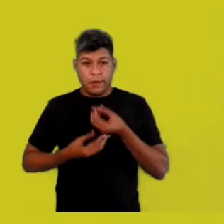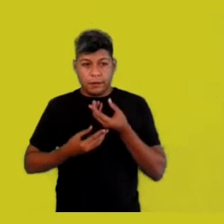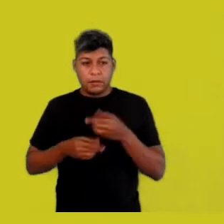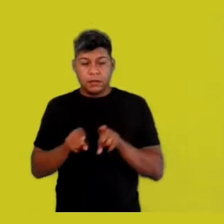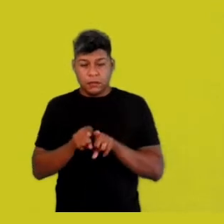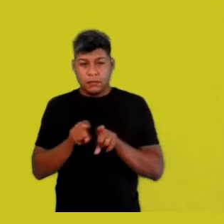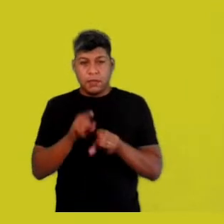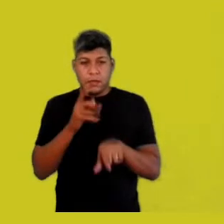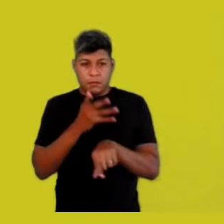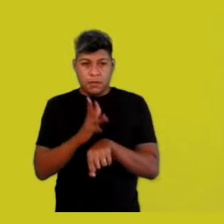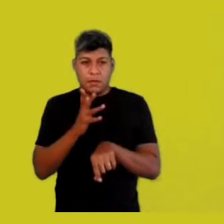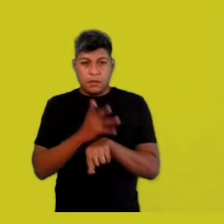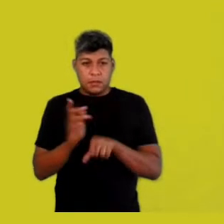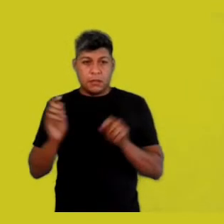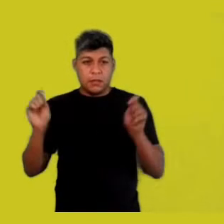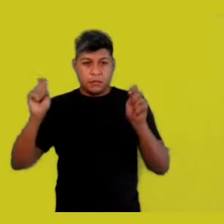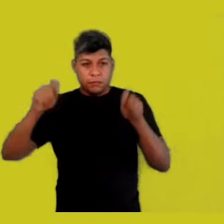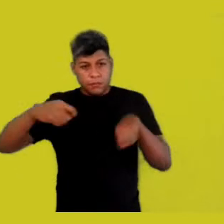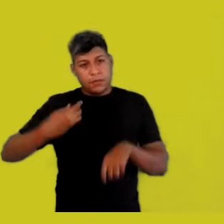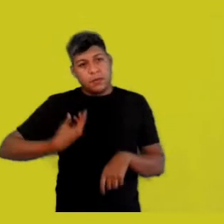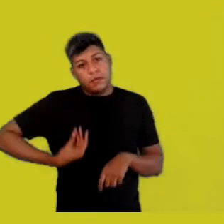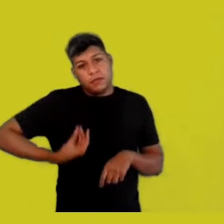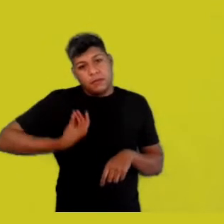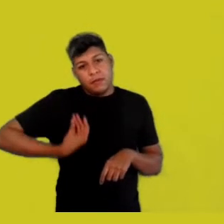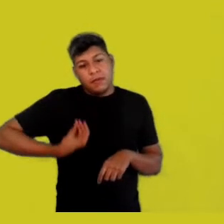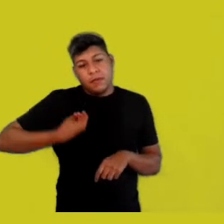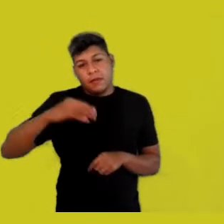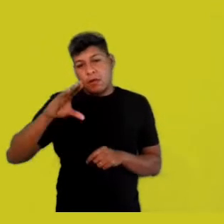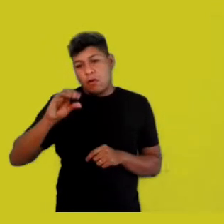can we enable an experience of these cosmovisions